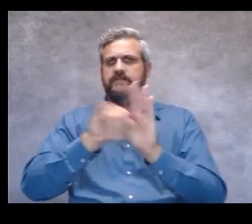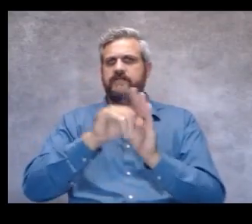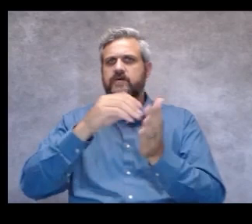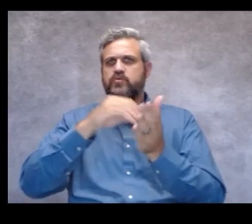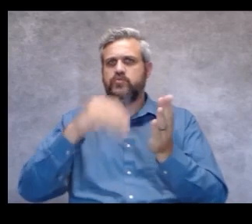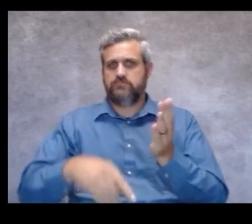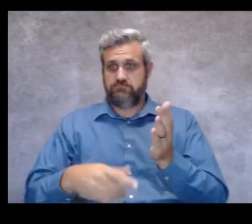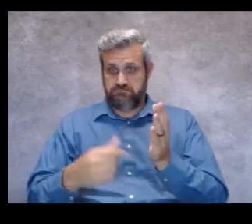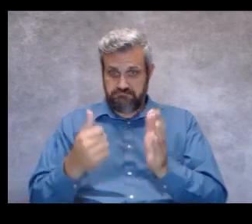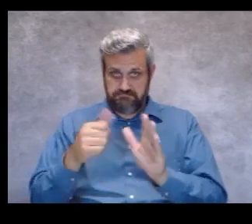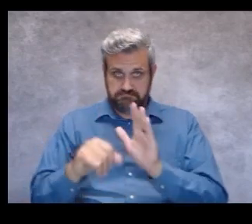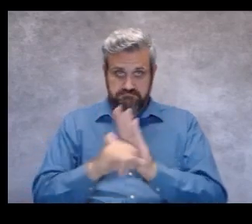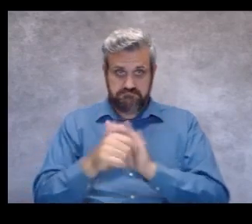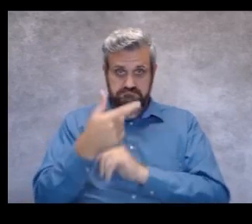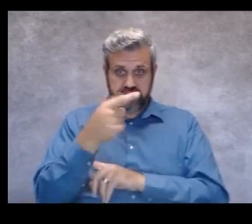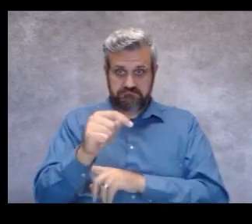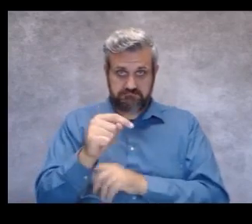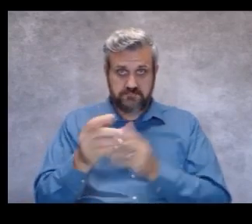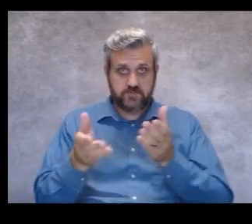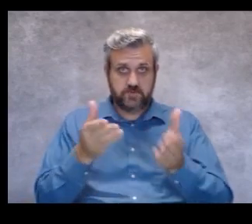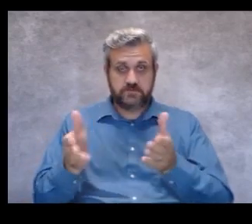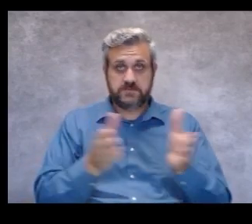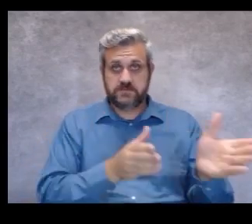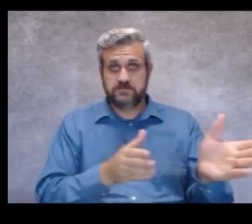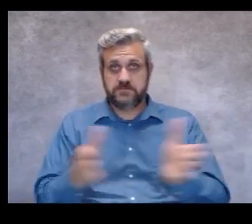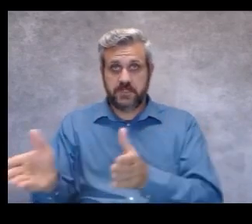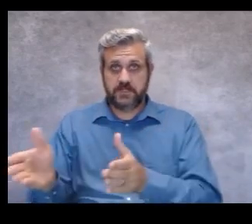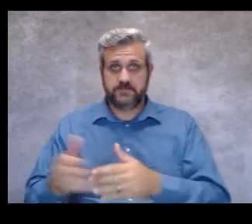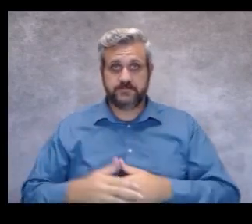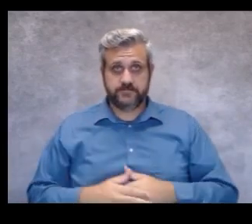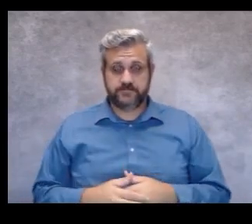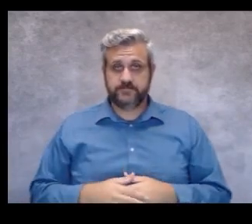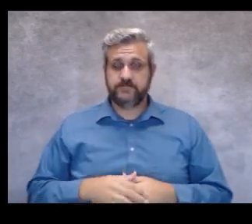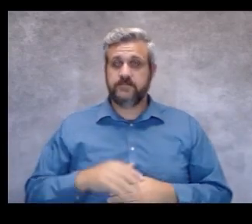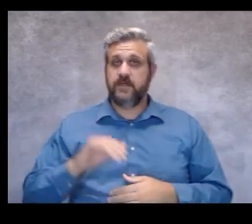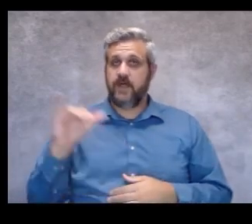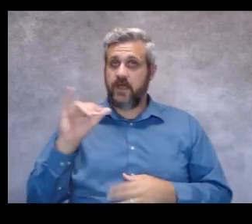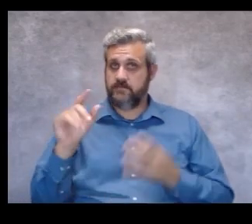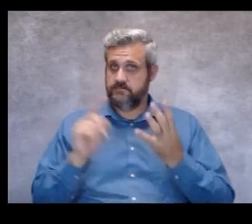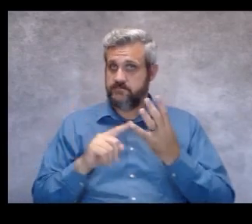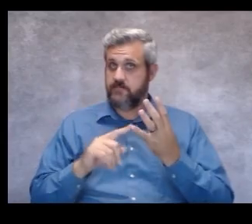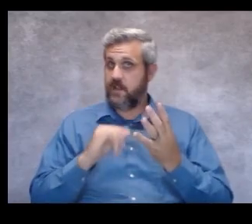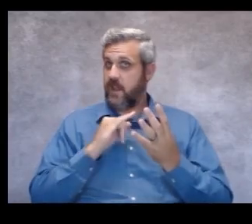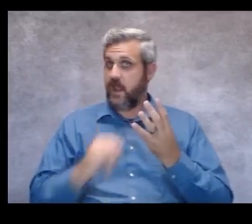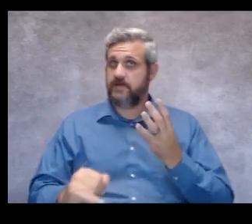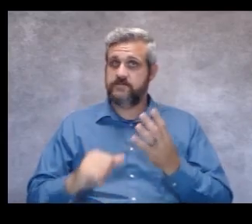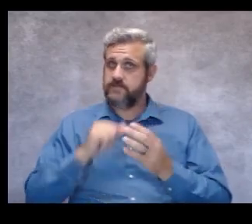students gifted and talented student services plan. And last but not least,